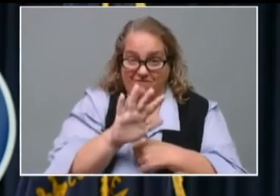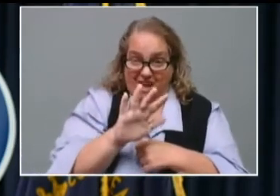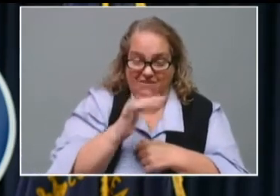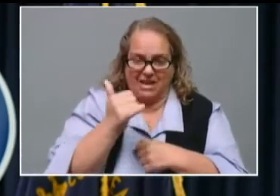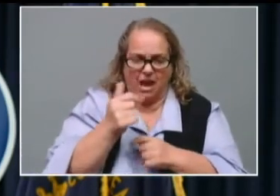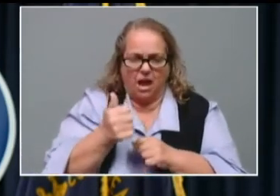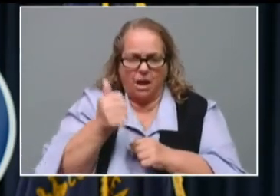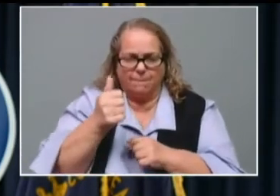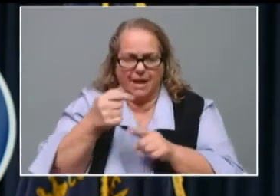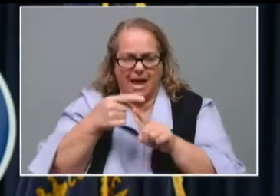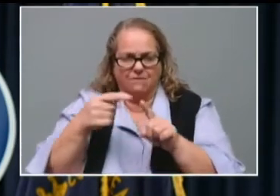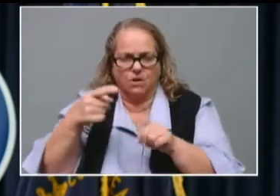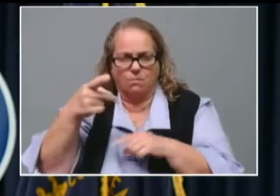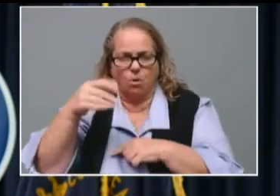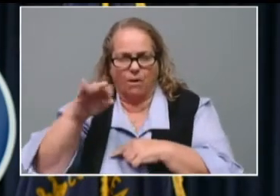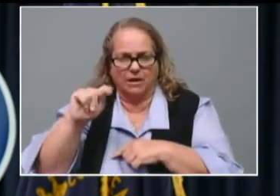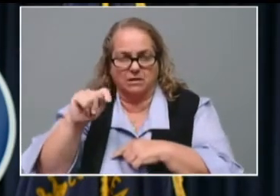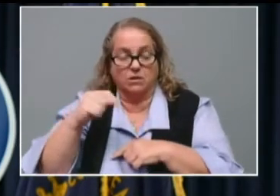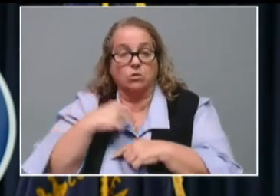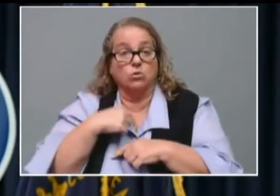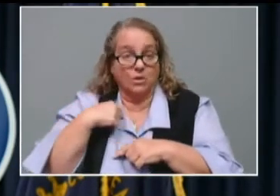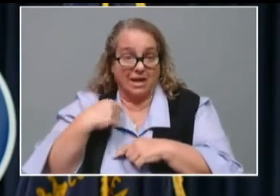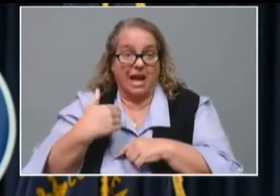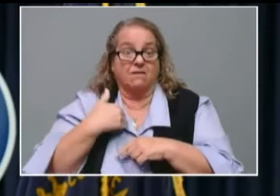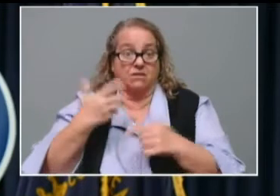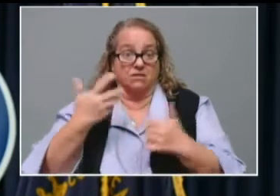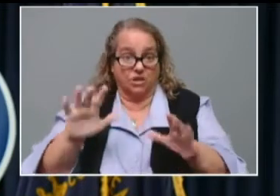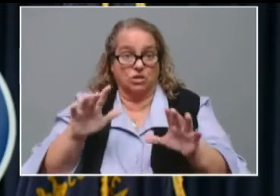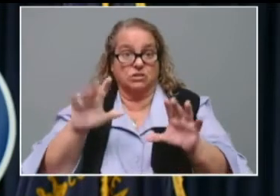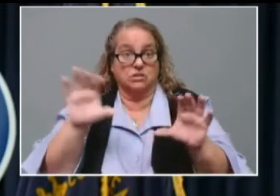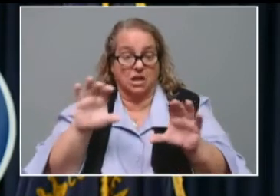we've conducted over 10 million tests Since the beginning of this virus in